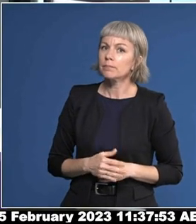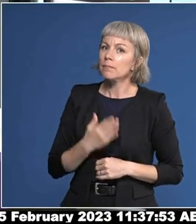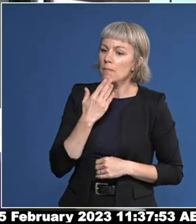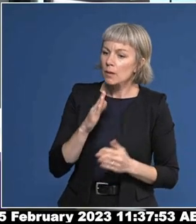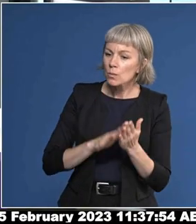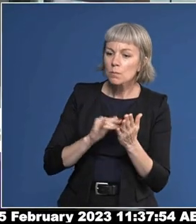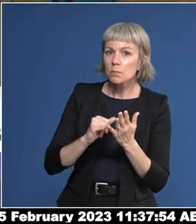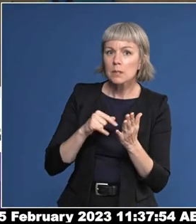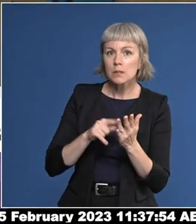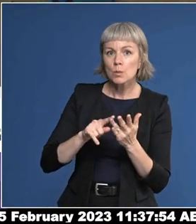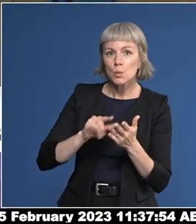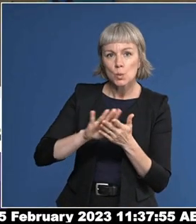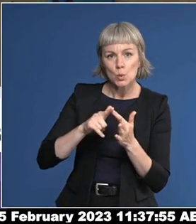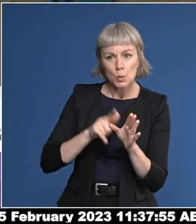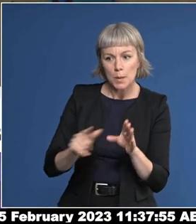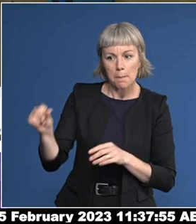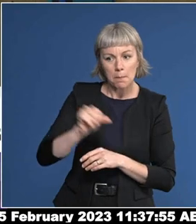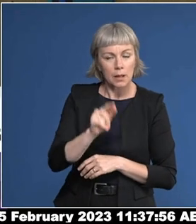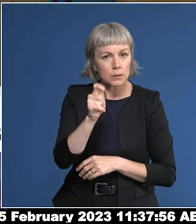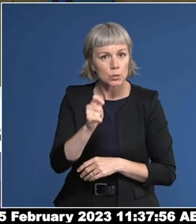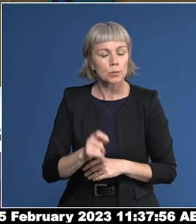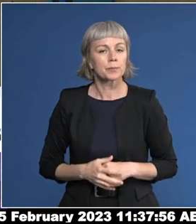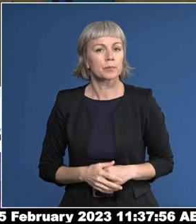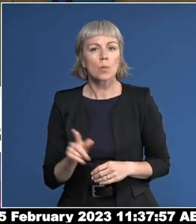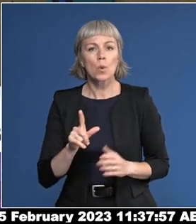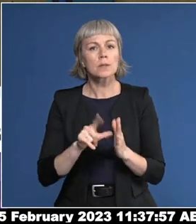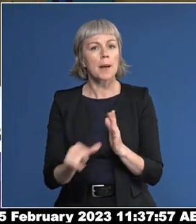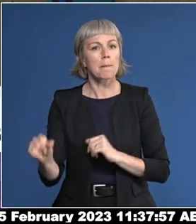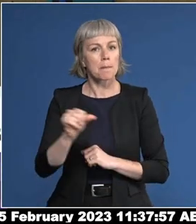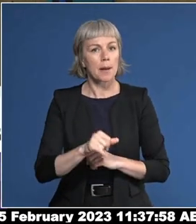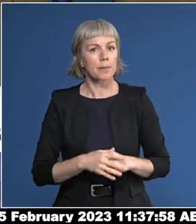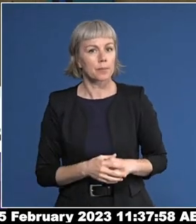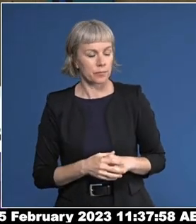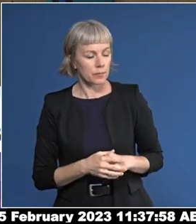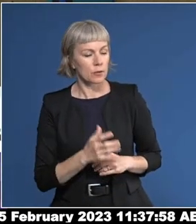How long should we adjourn for? MS EASTMAN: I will just give you the transcript reference that you asked for. CHAIR: Thank you.